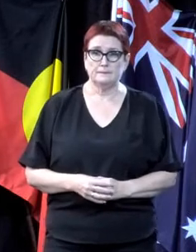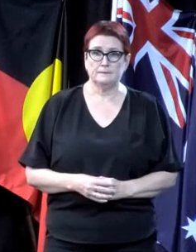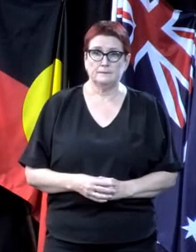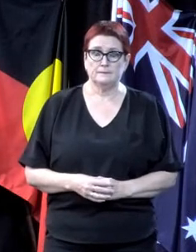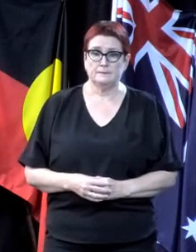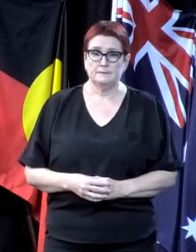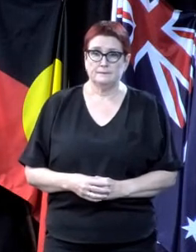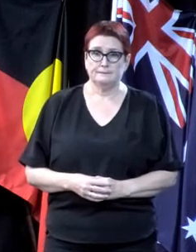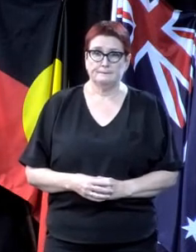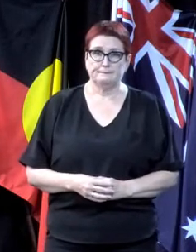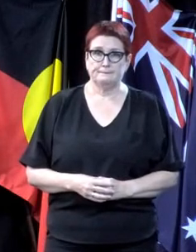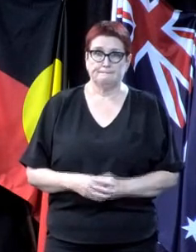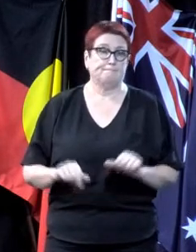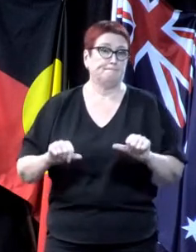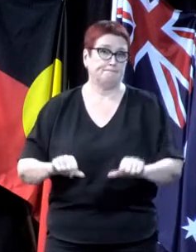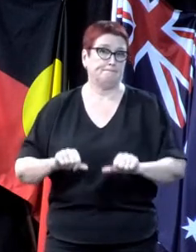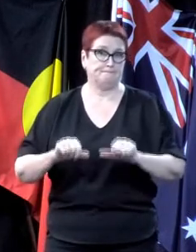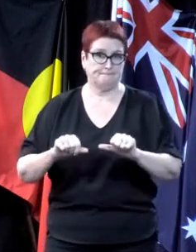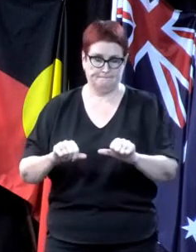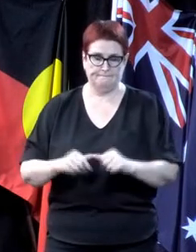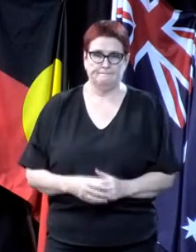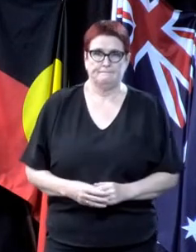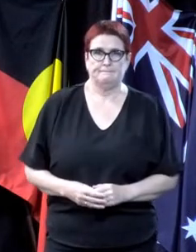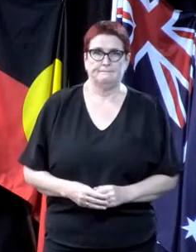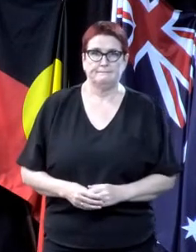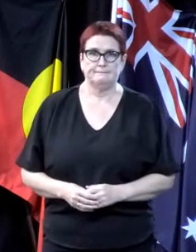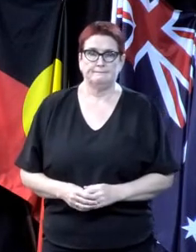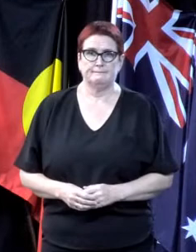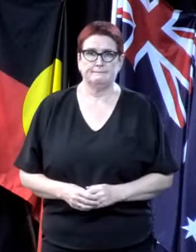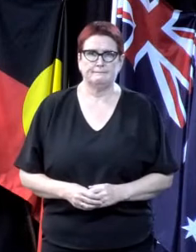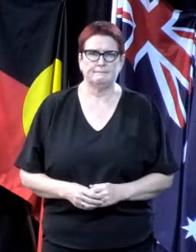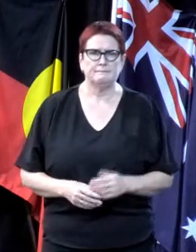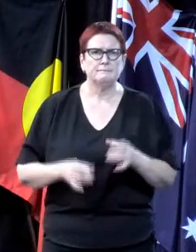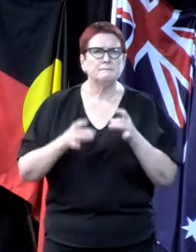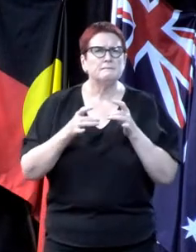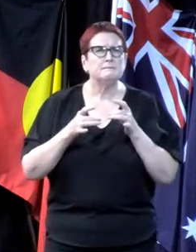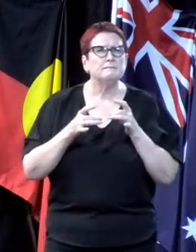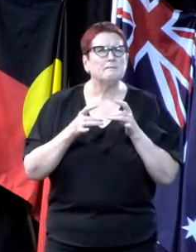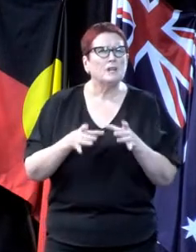Alright. I want to start with a topic we haven’t talked about at all so far this week,